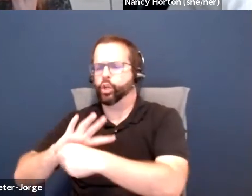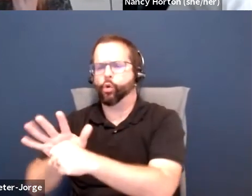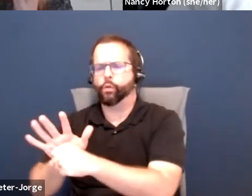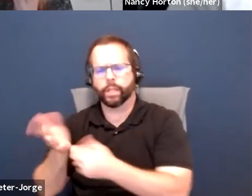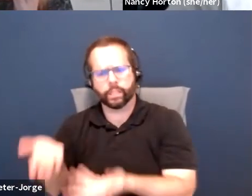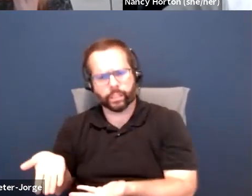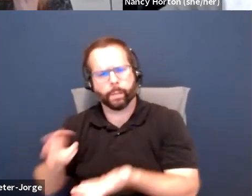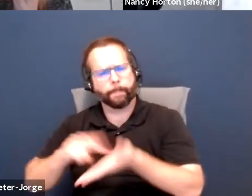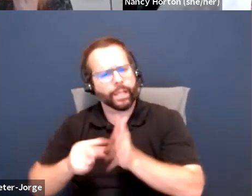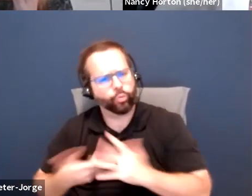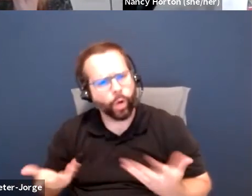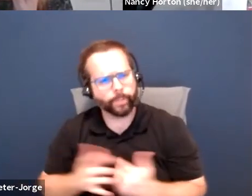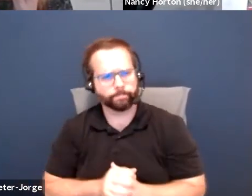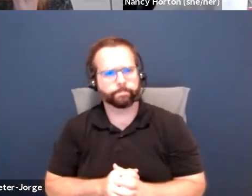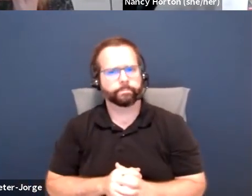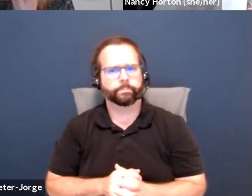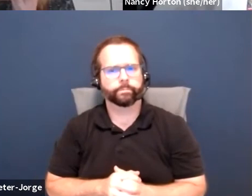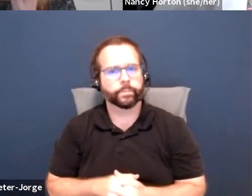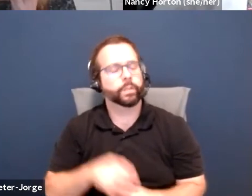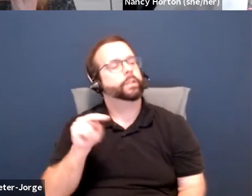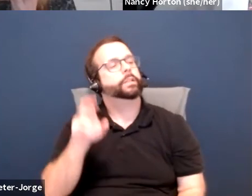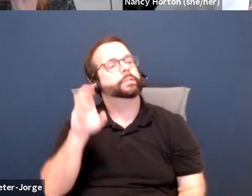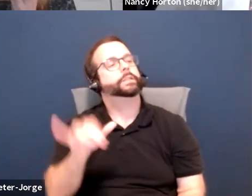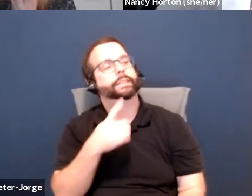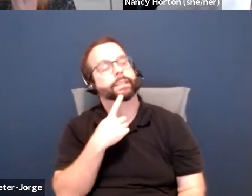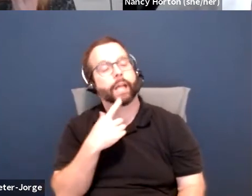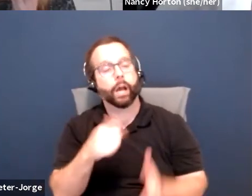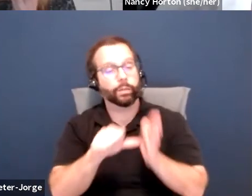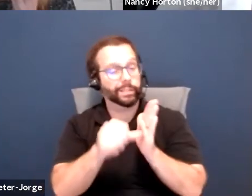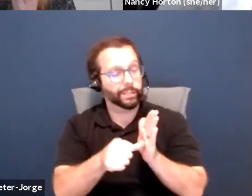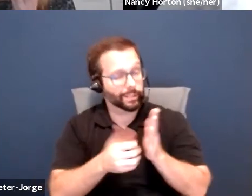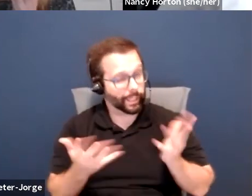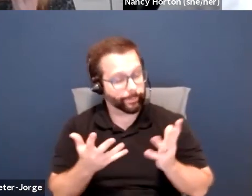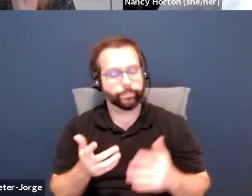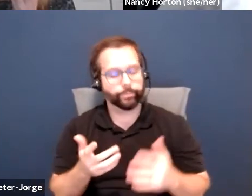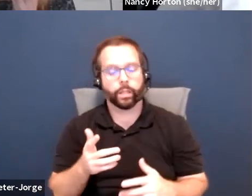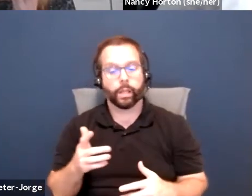to COVID, Nancy? » Nancy: Well, one thing that I